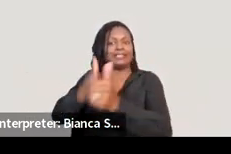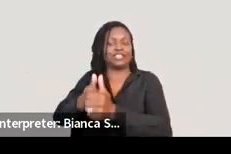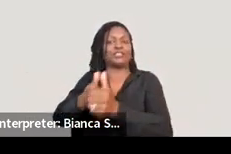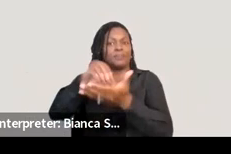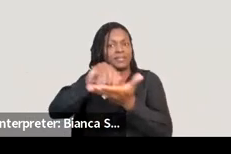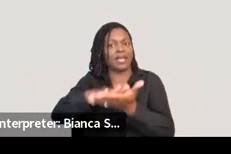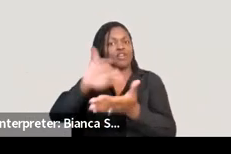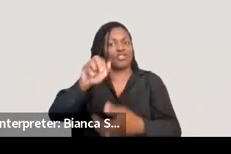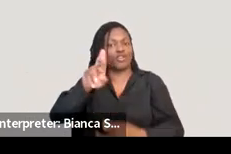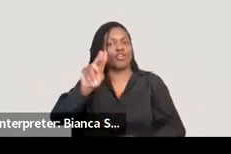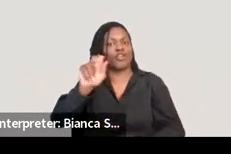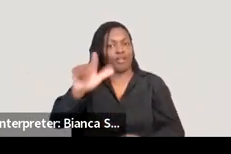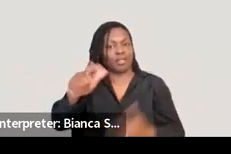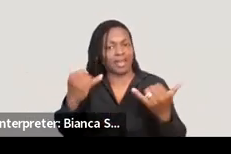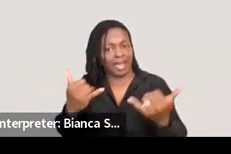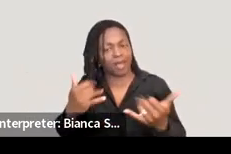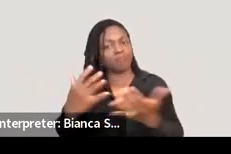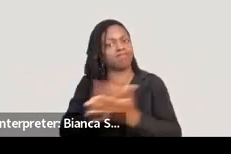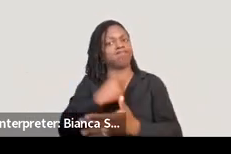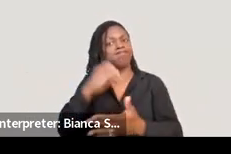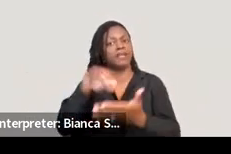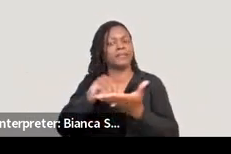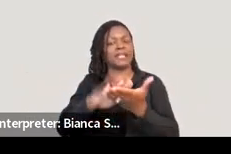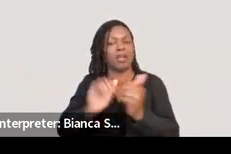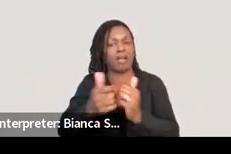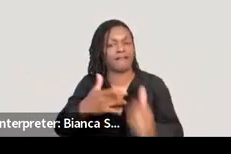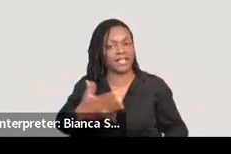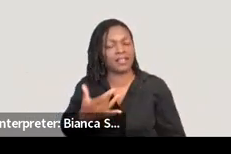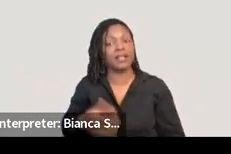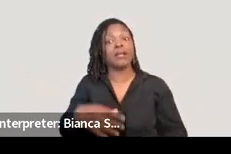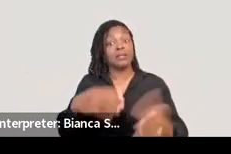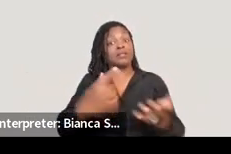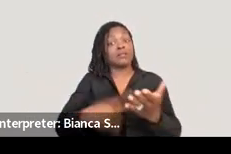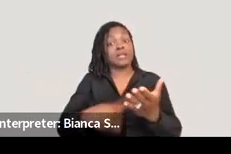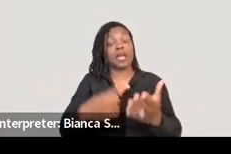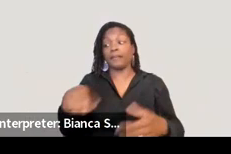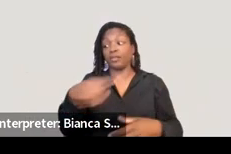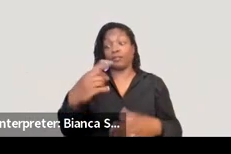And I know, yeah, sometimes teachers like, oh, where would we find the time to do that?